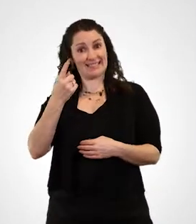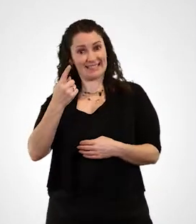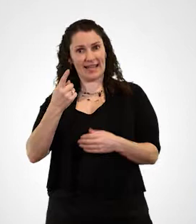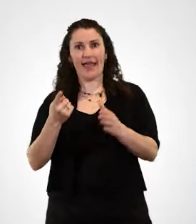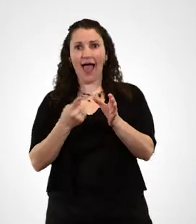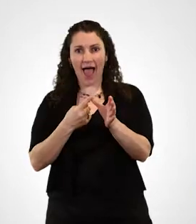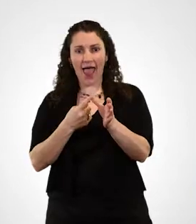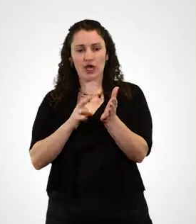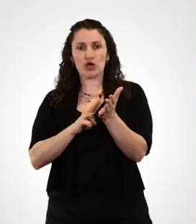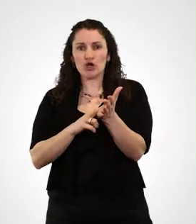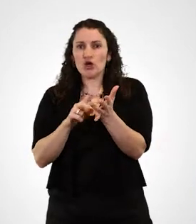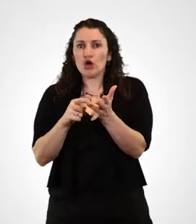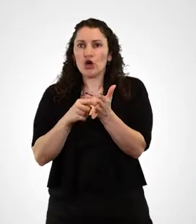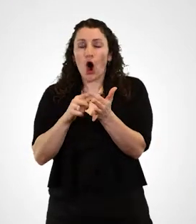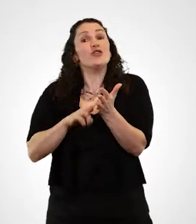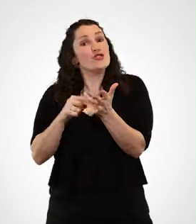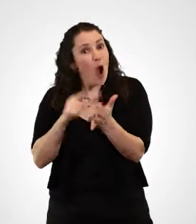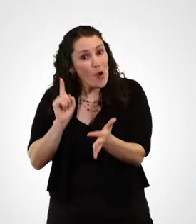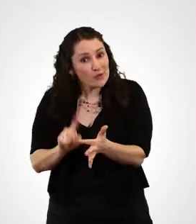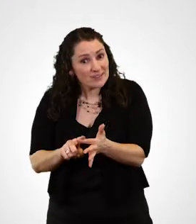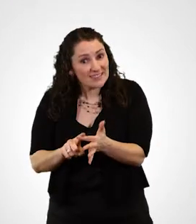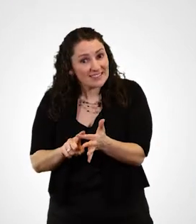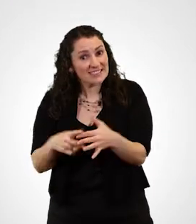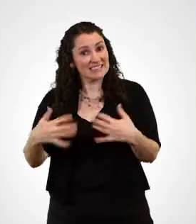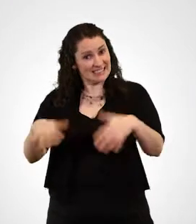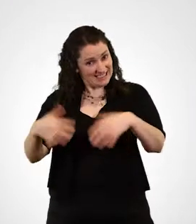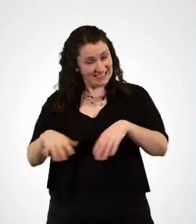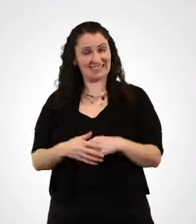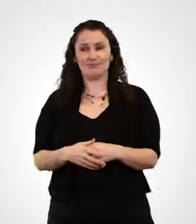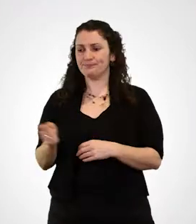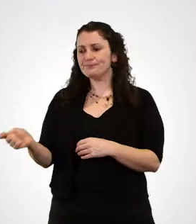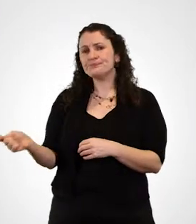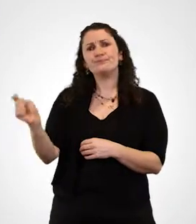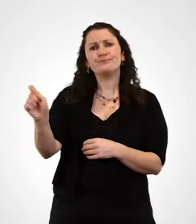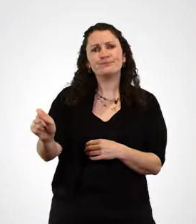Your turn. Tell me this word again.